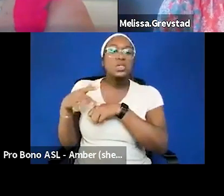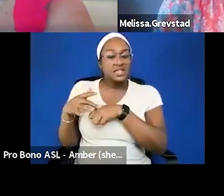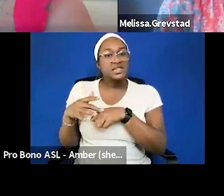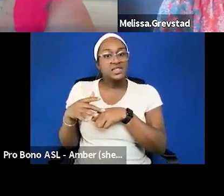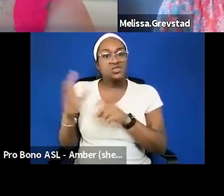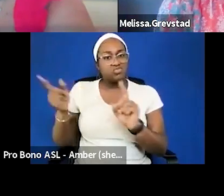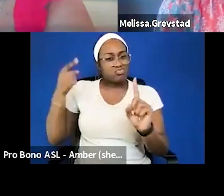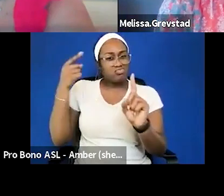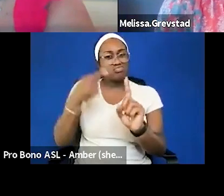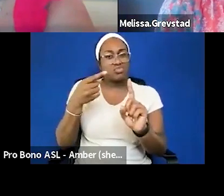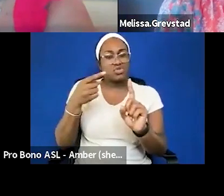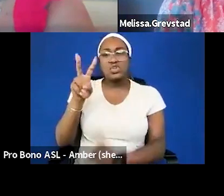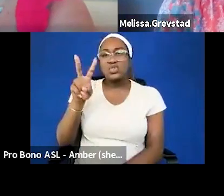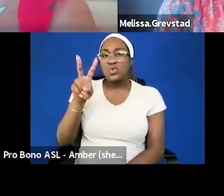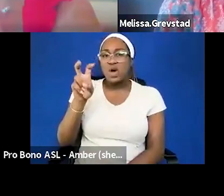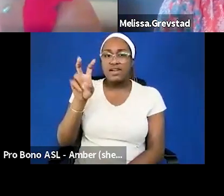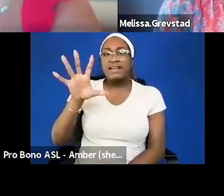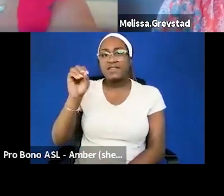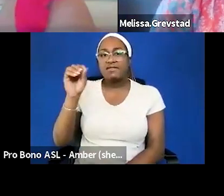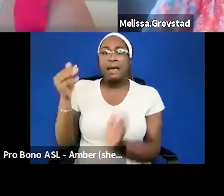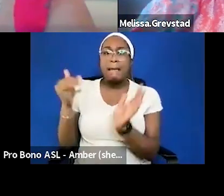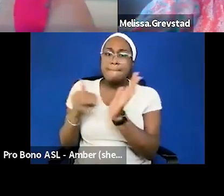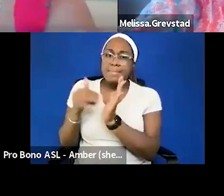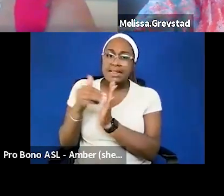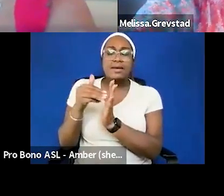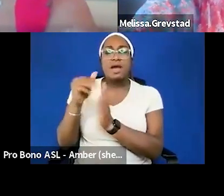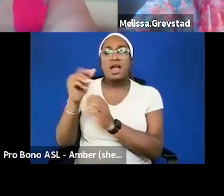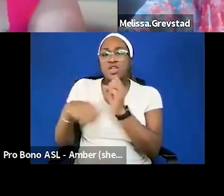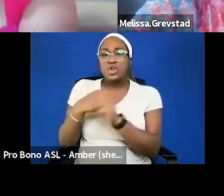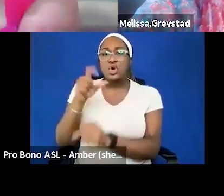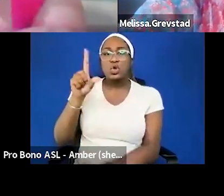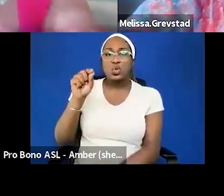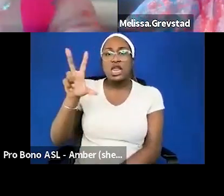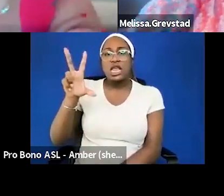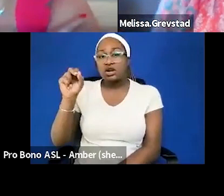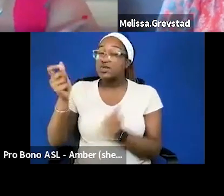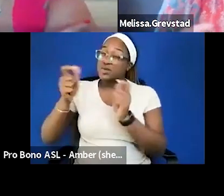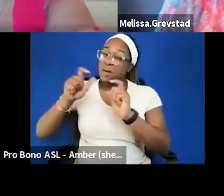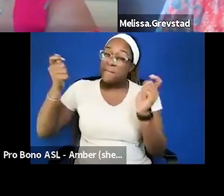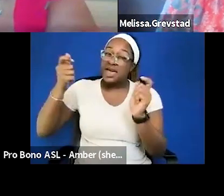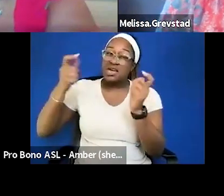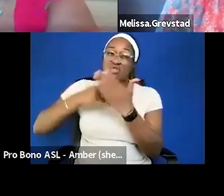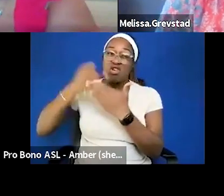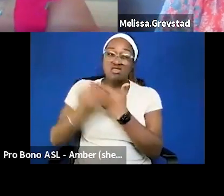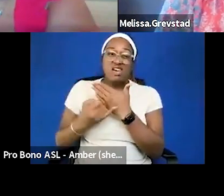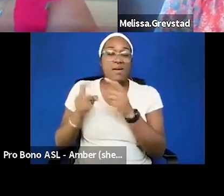of 250 million lives reach by 2030. So it's a very, very big initiative, but it's also a defining element of what it is